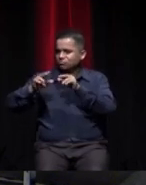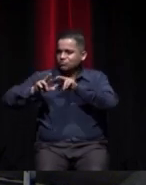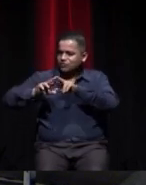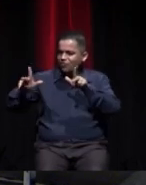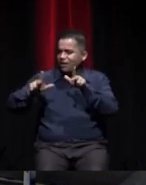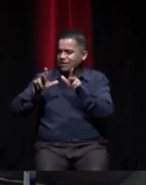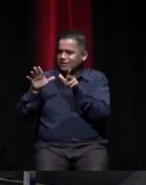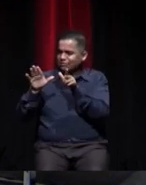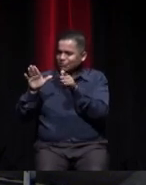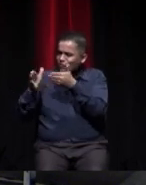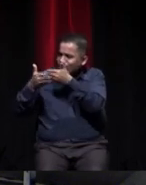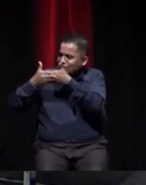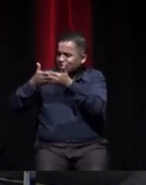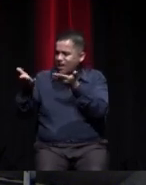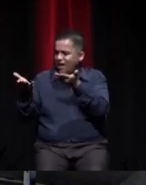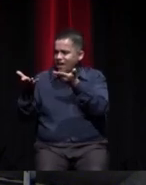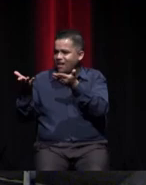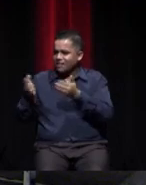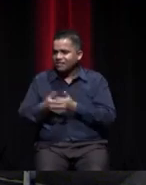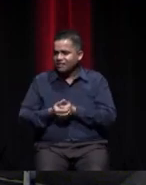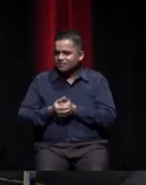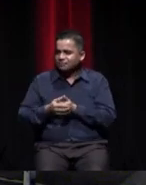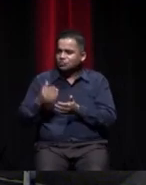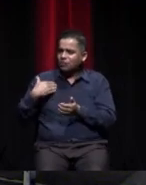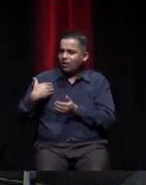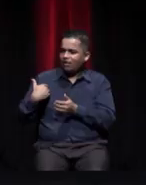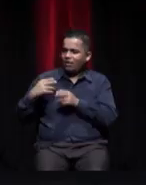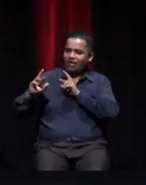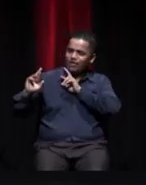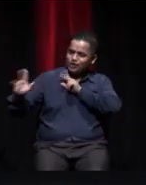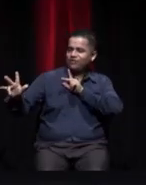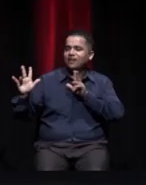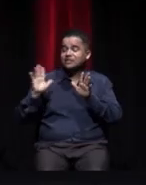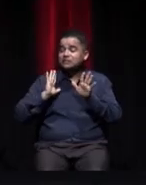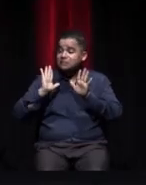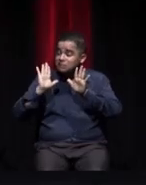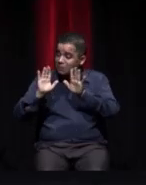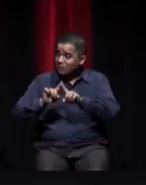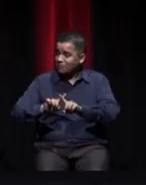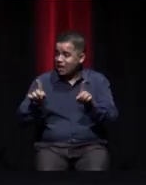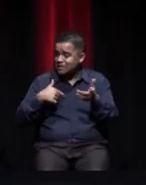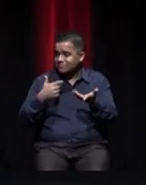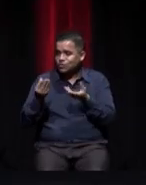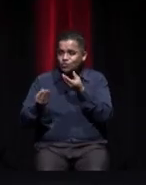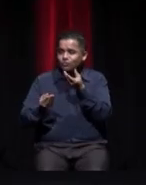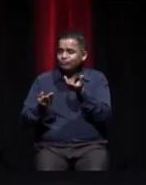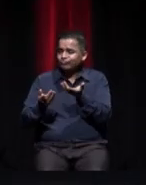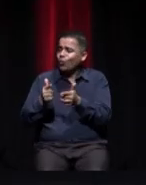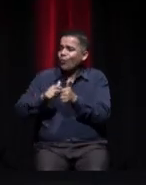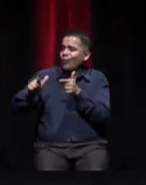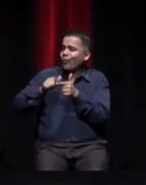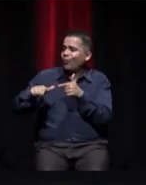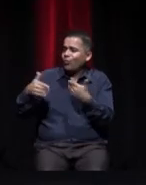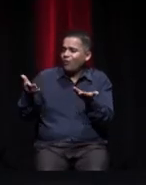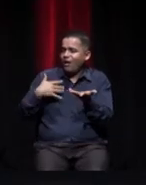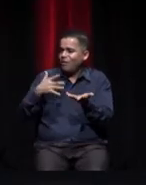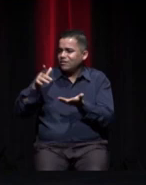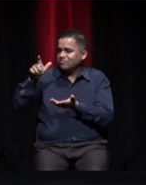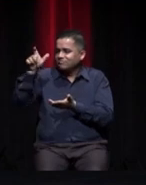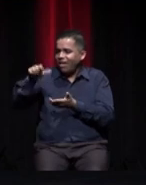it's more much condo-like than mine. So, what's the problem? It's not only that they're enjoying it more than I am.